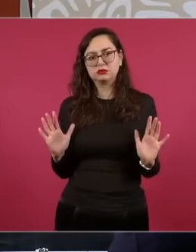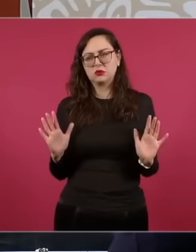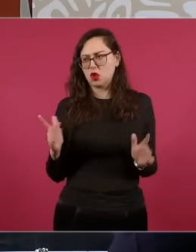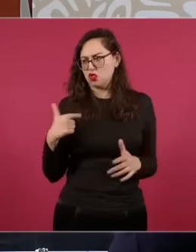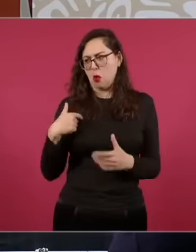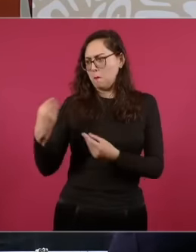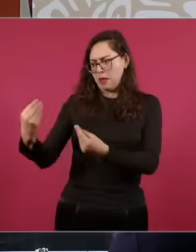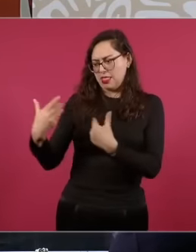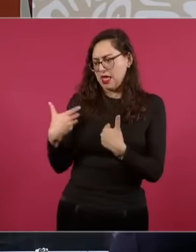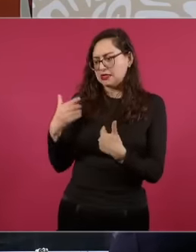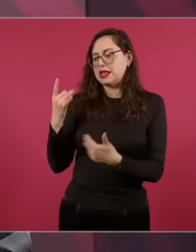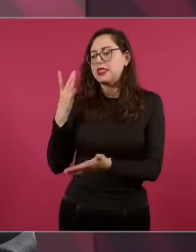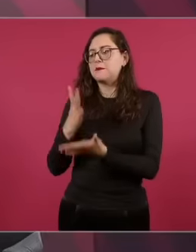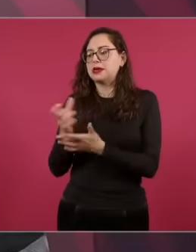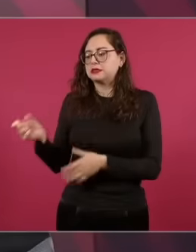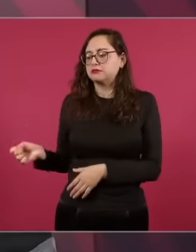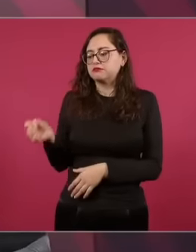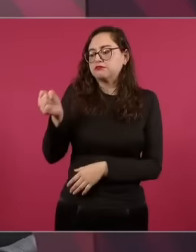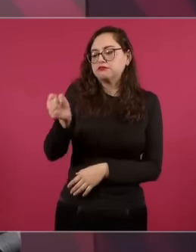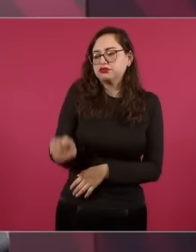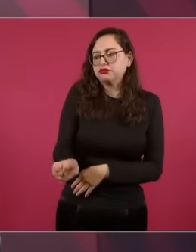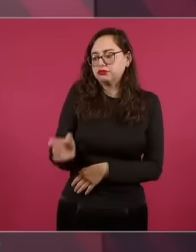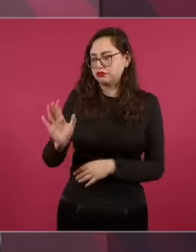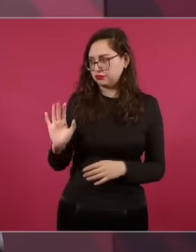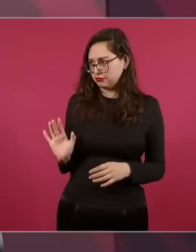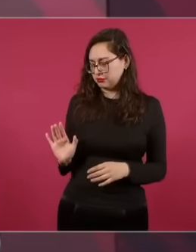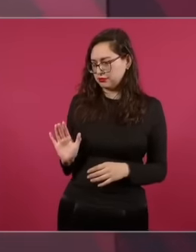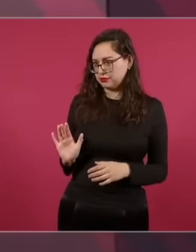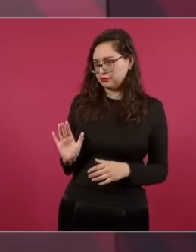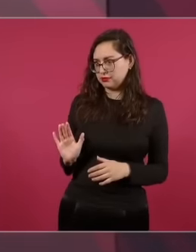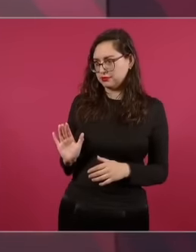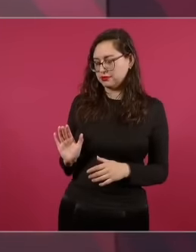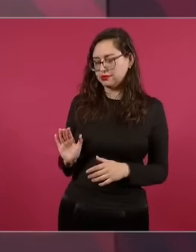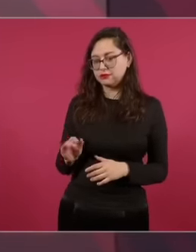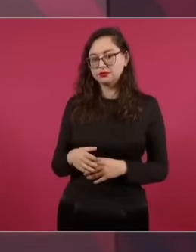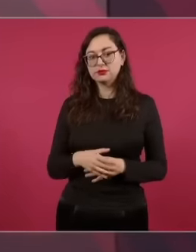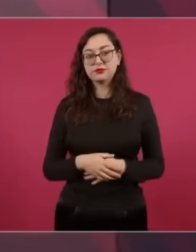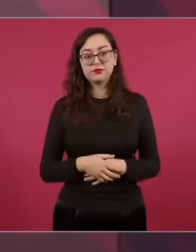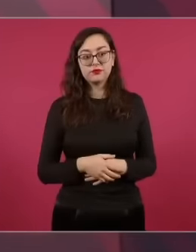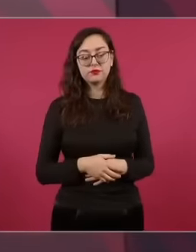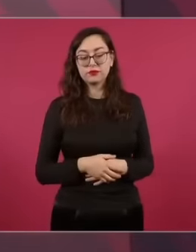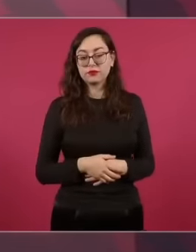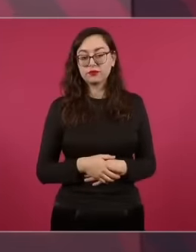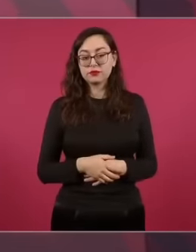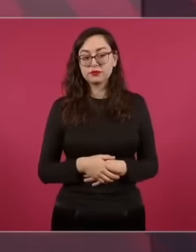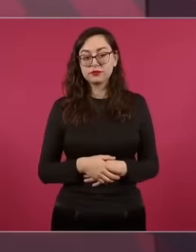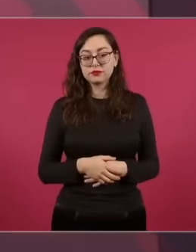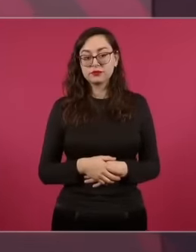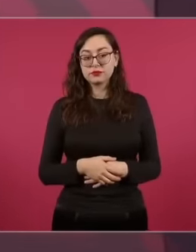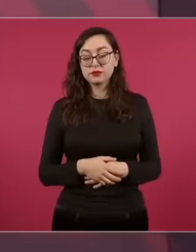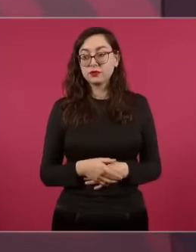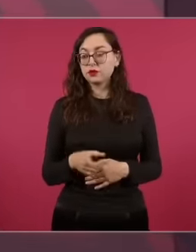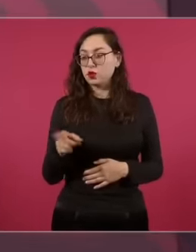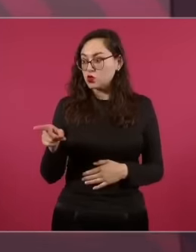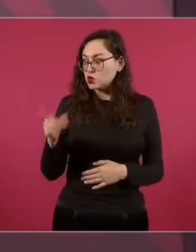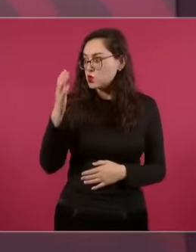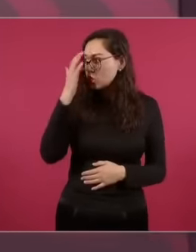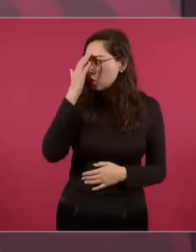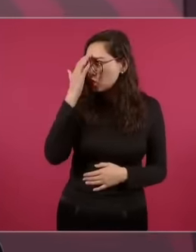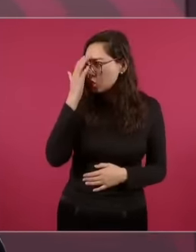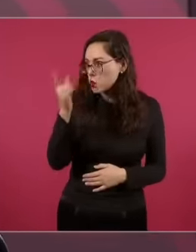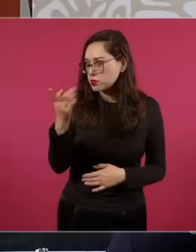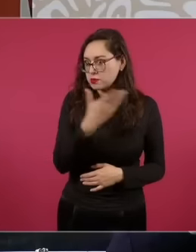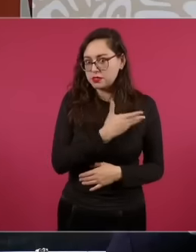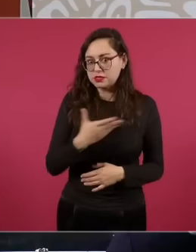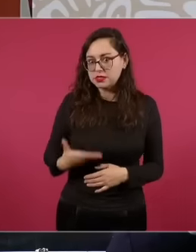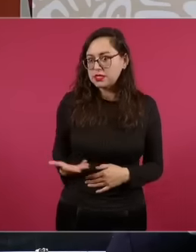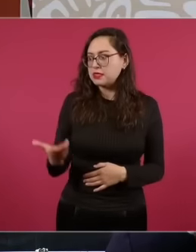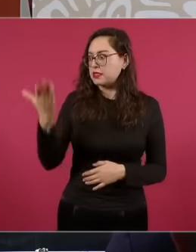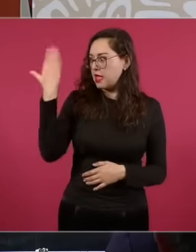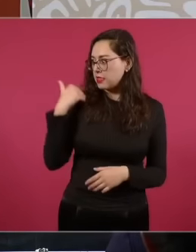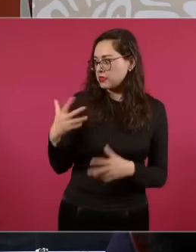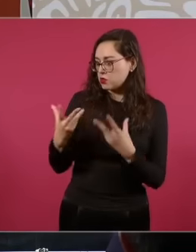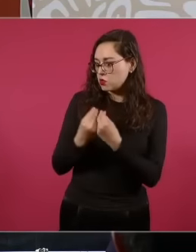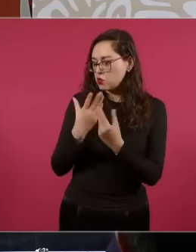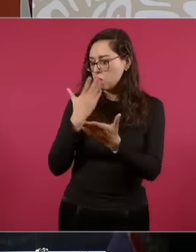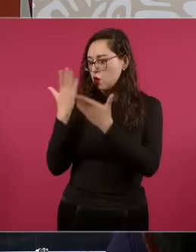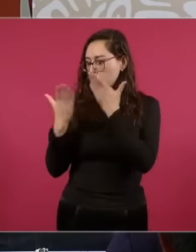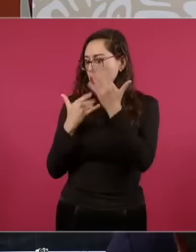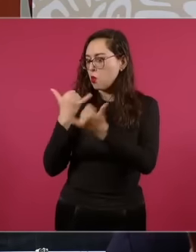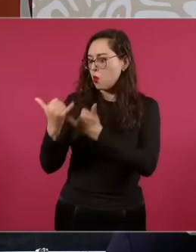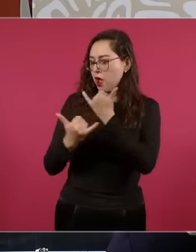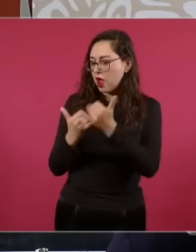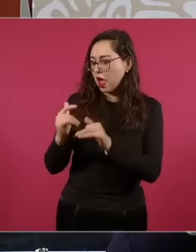there is you studied with the president and he is your friend and you play dominoes with him